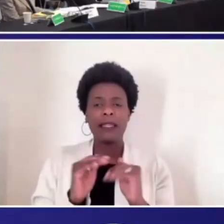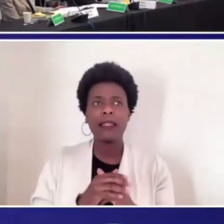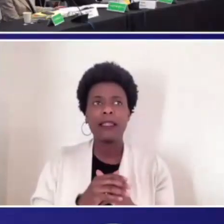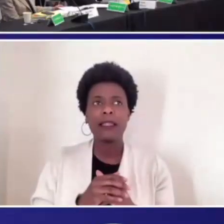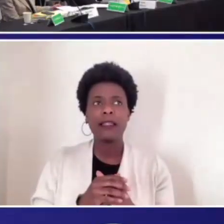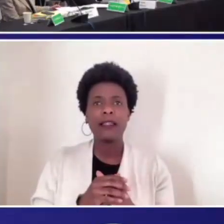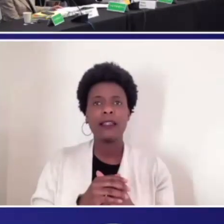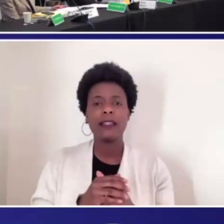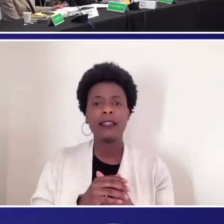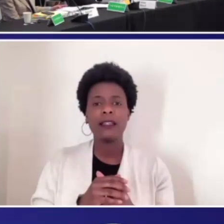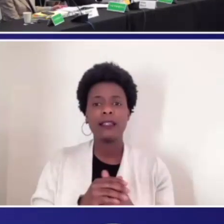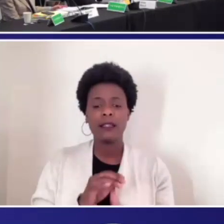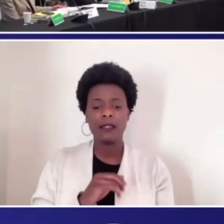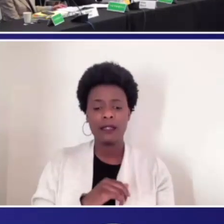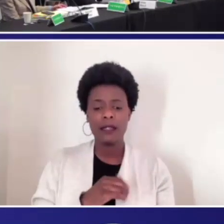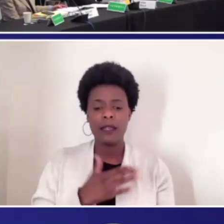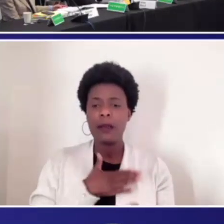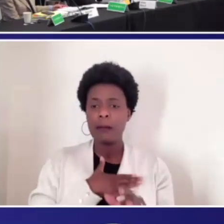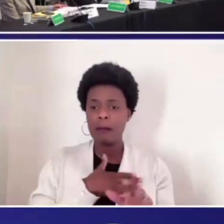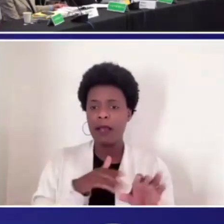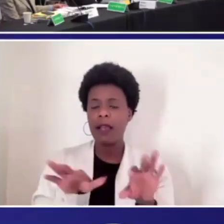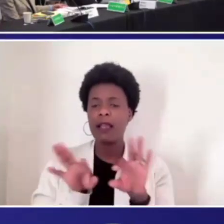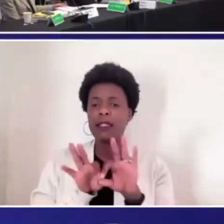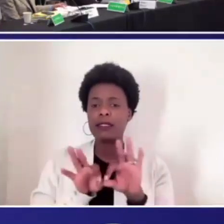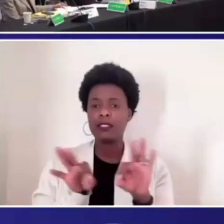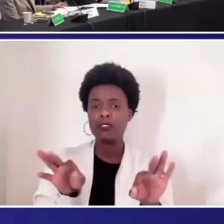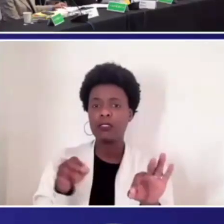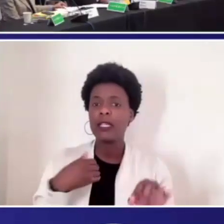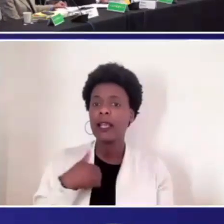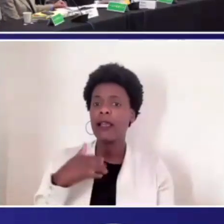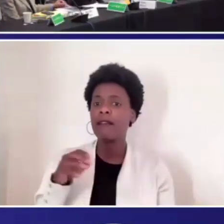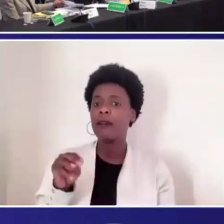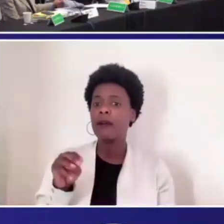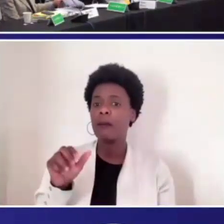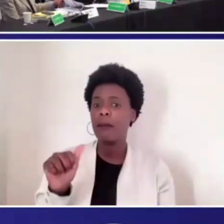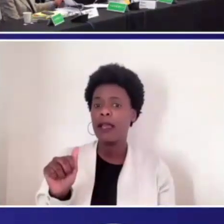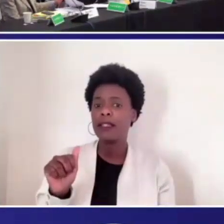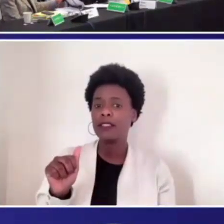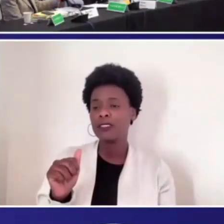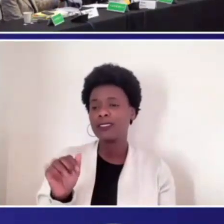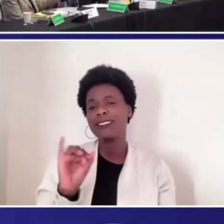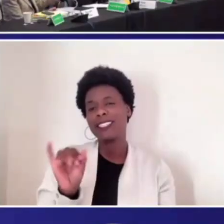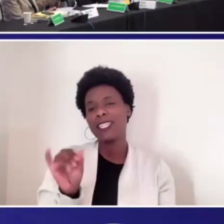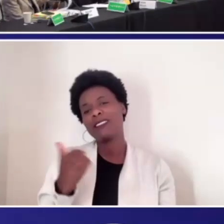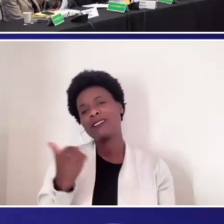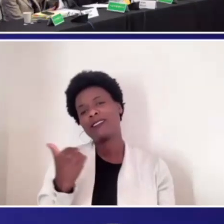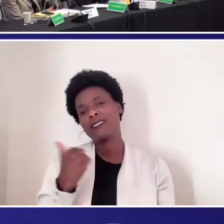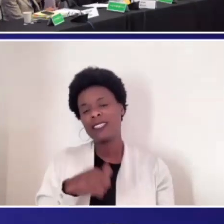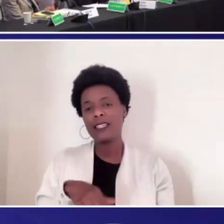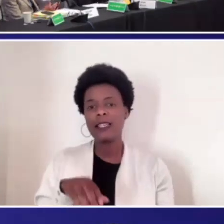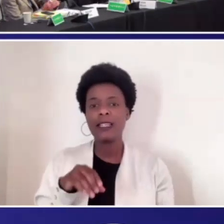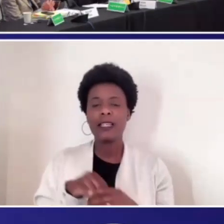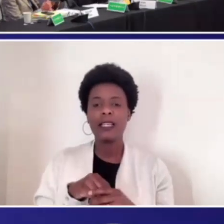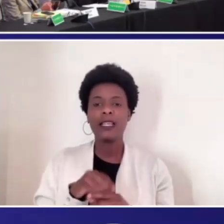You know, my, my degree, I have a master's just like this fella in clinical mental health,